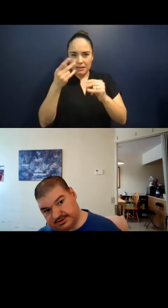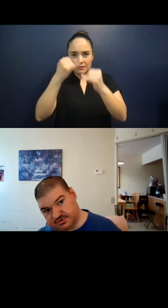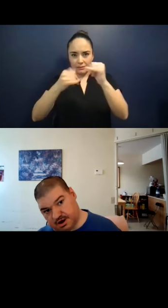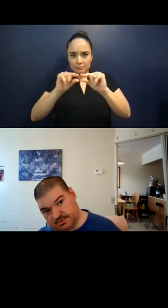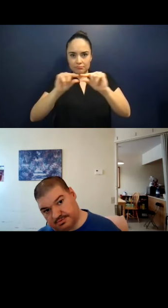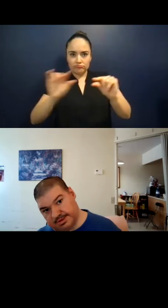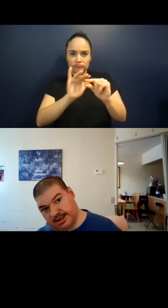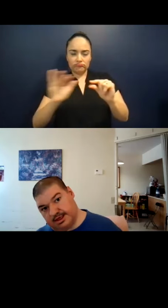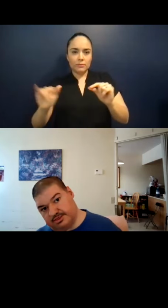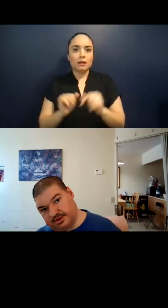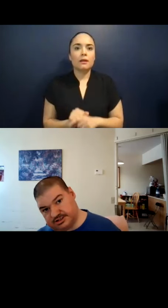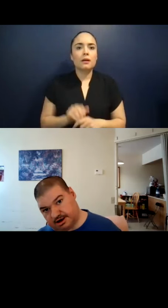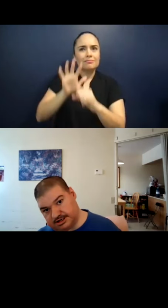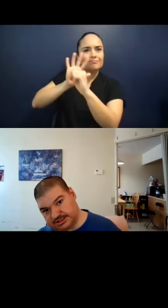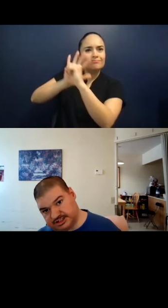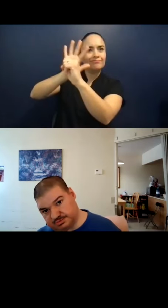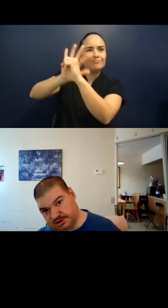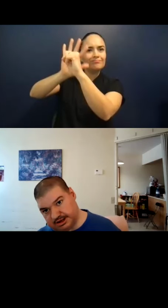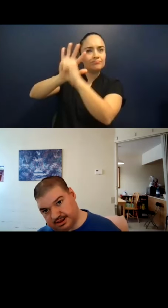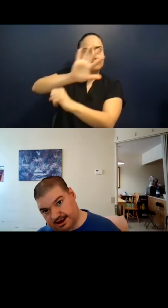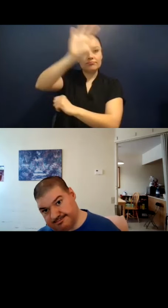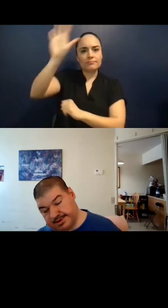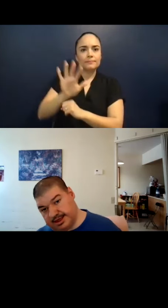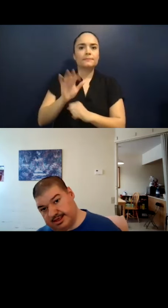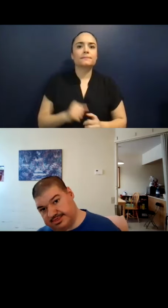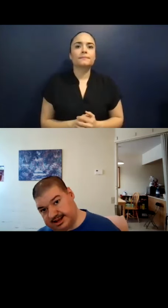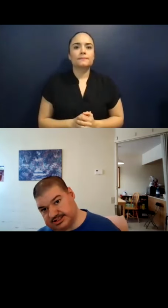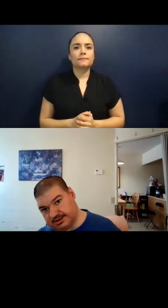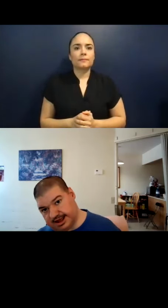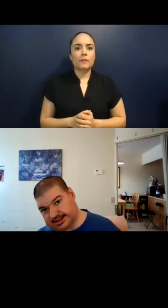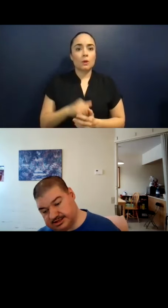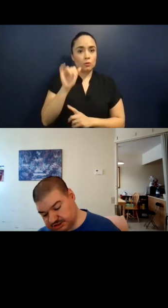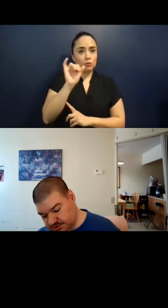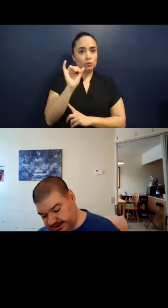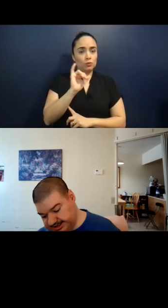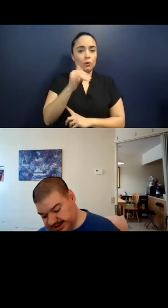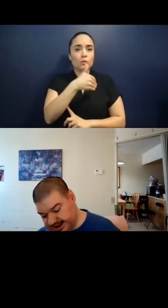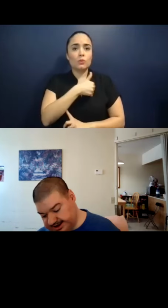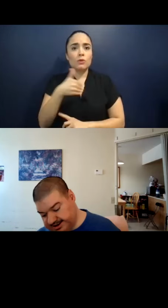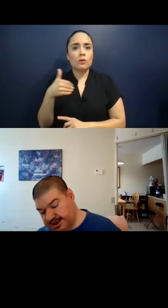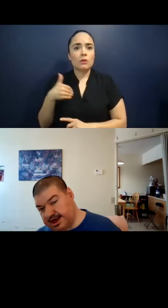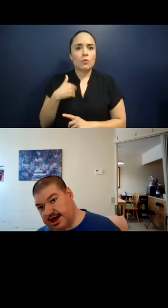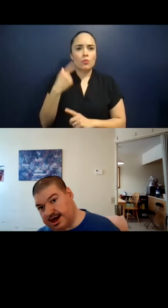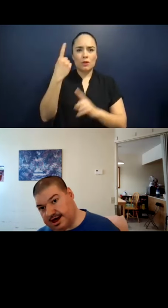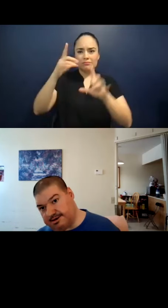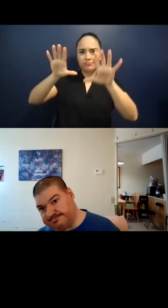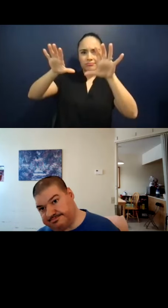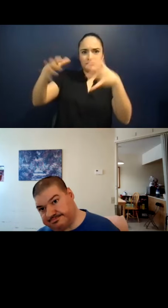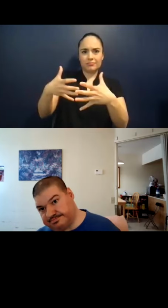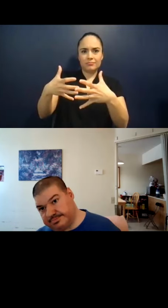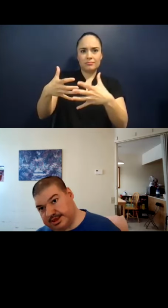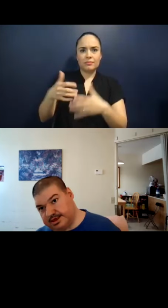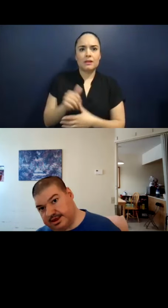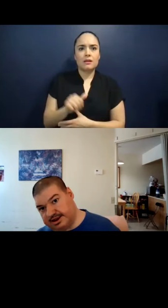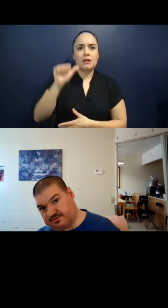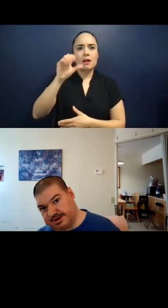and the text at the bottom says nobody is disposable.